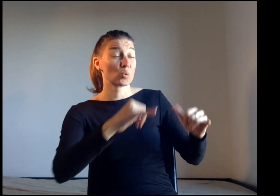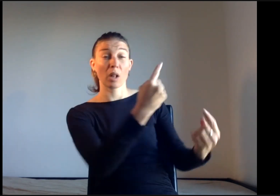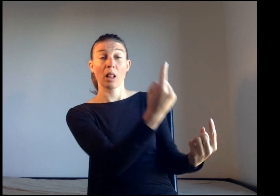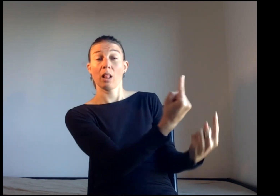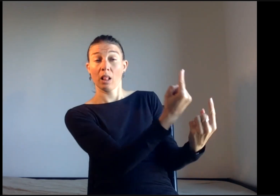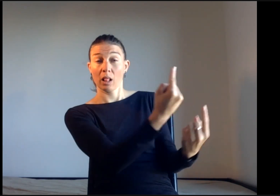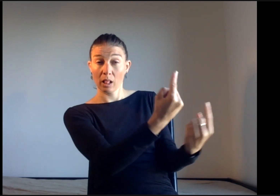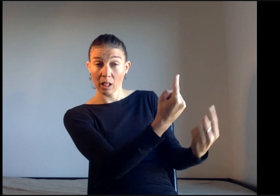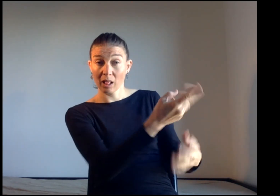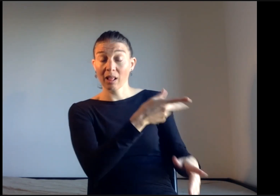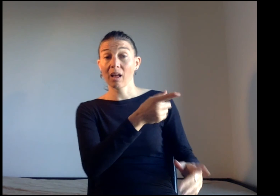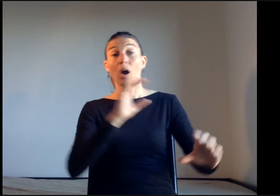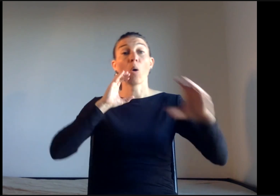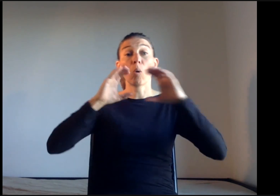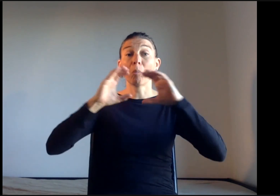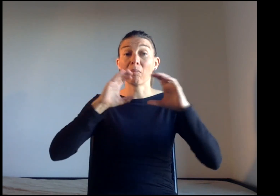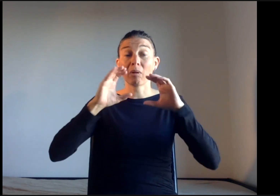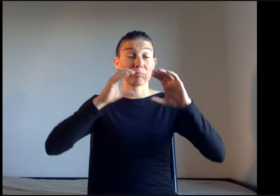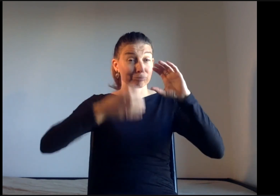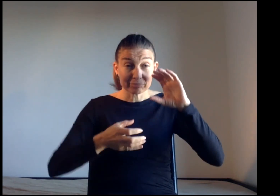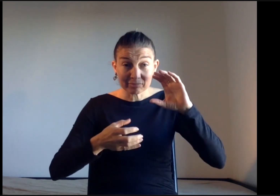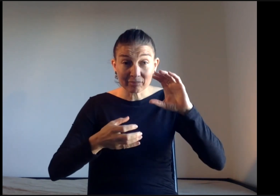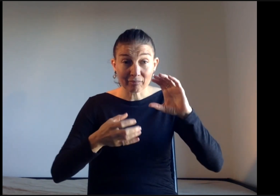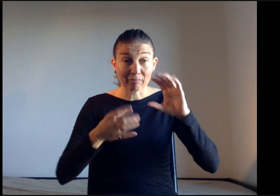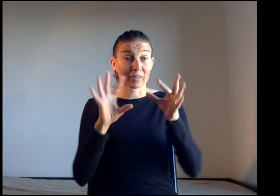between the person with disability and the family member